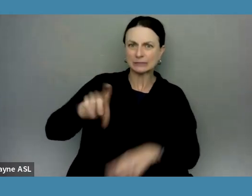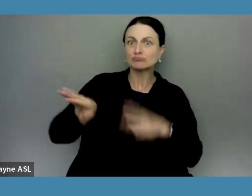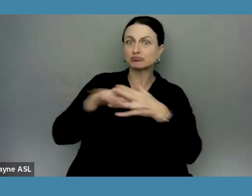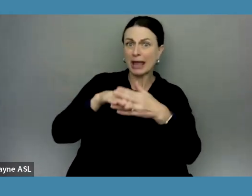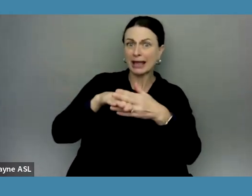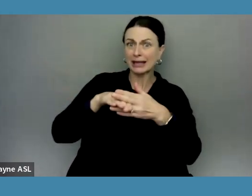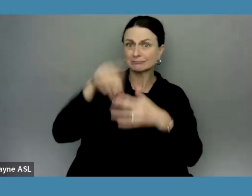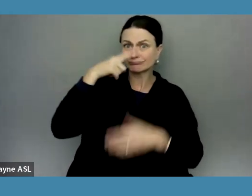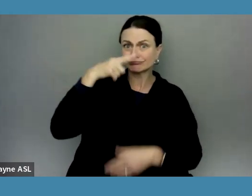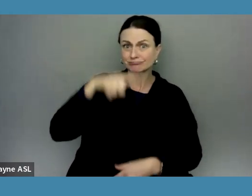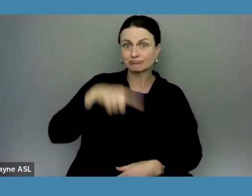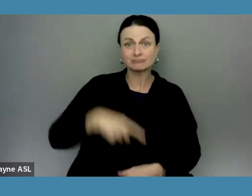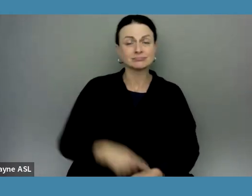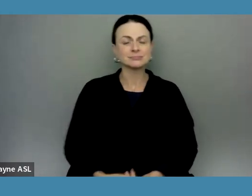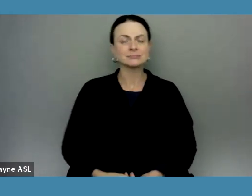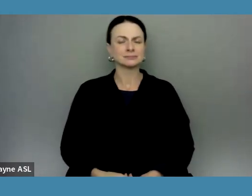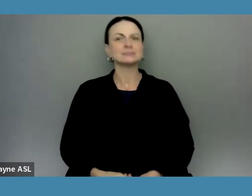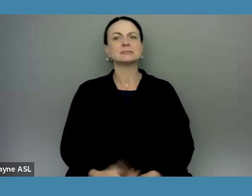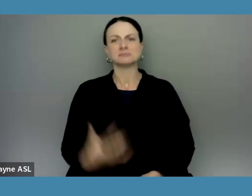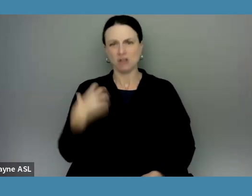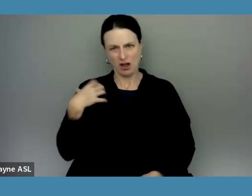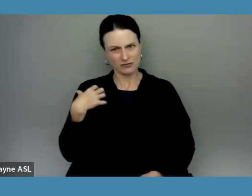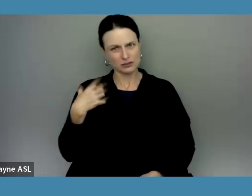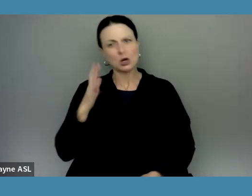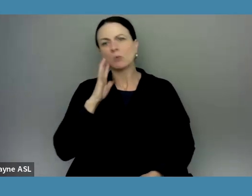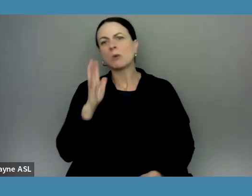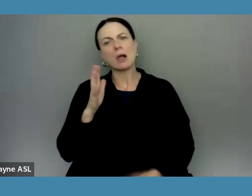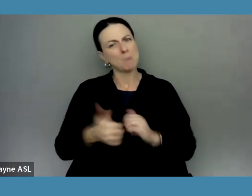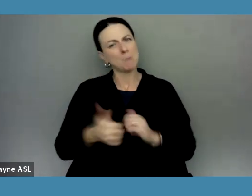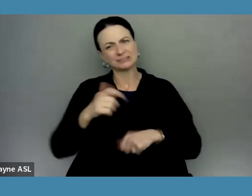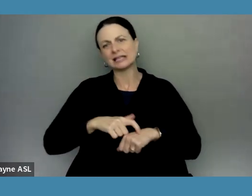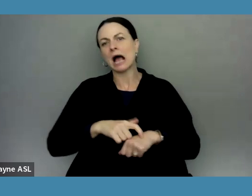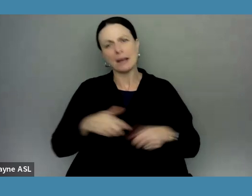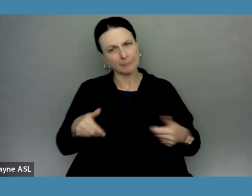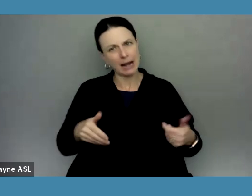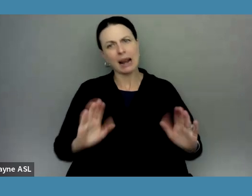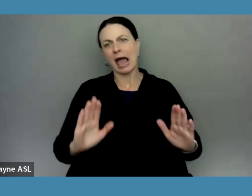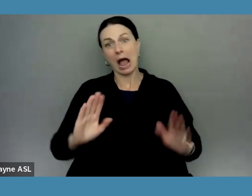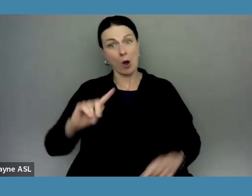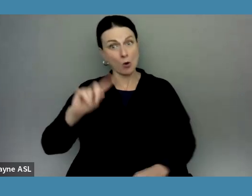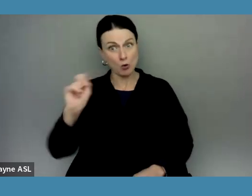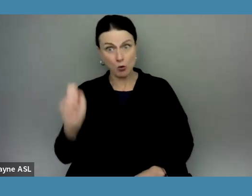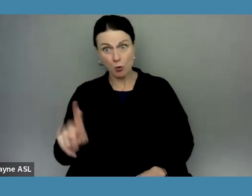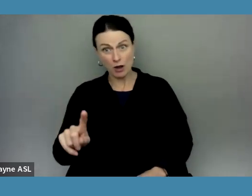Normally the hearing officer will allow whatever question is being asked, if it's in the middle of a question